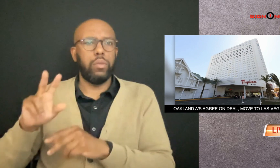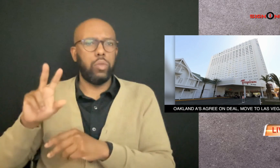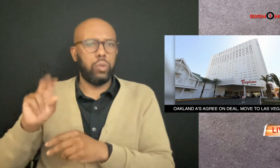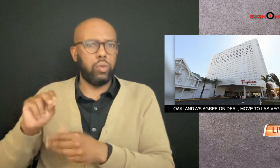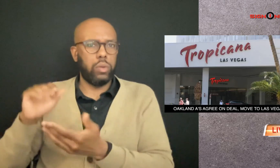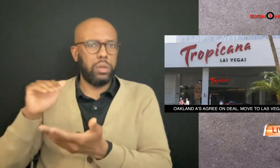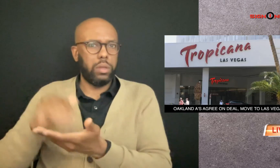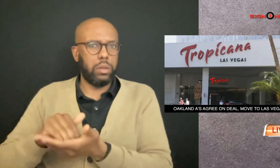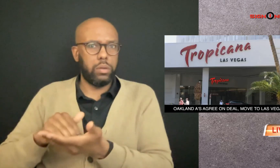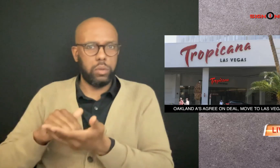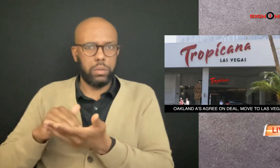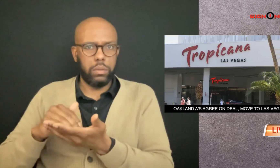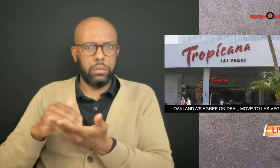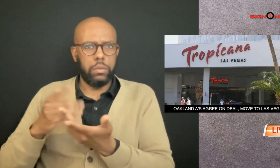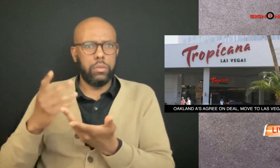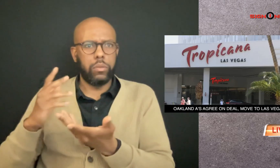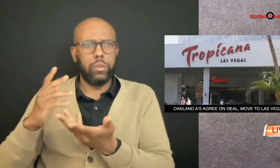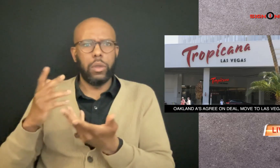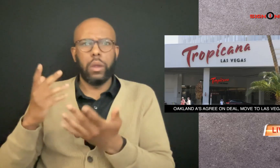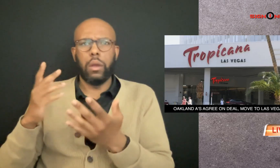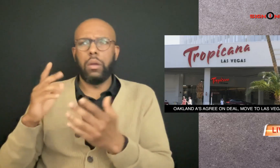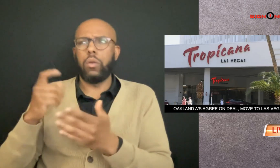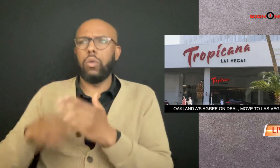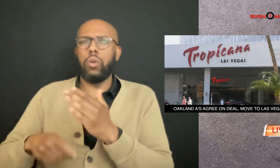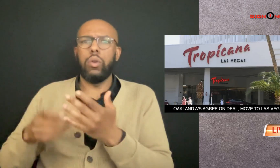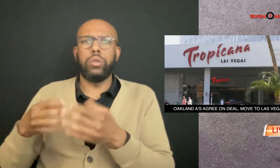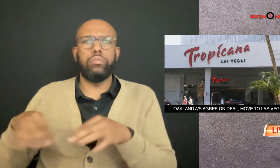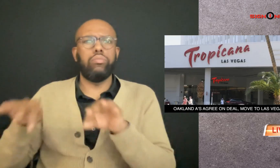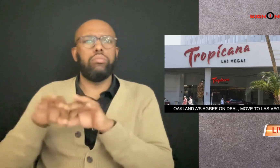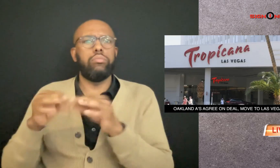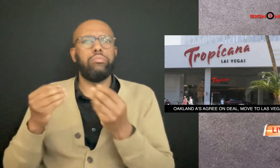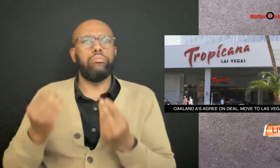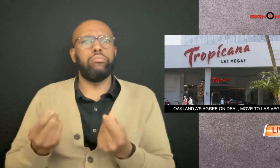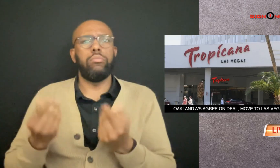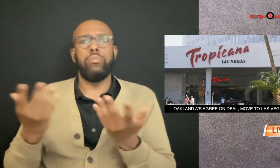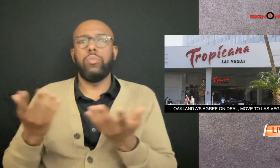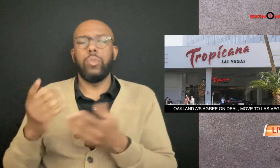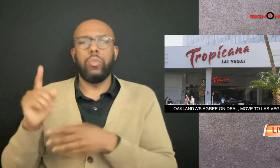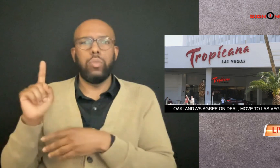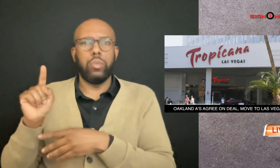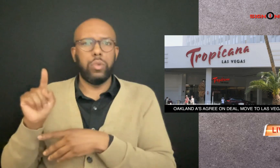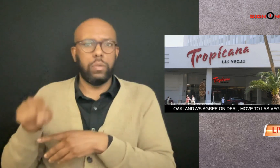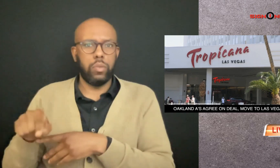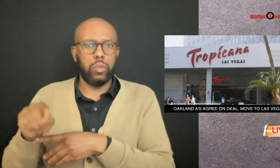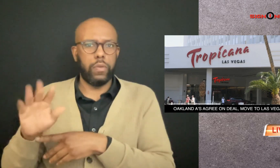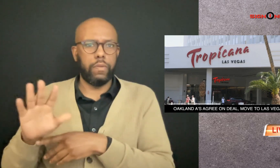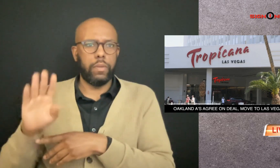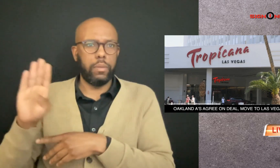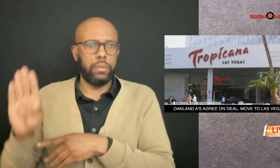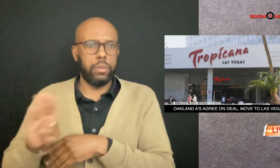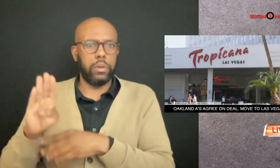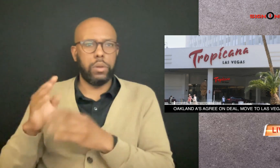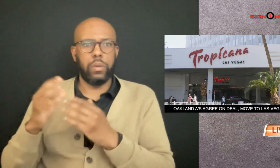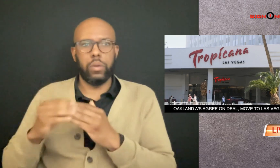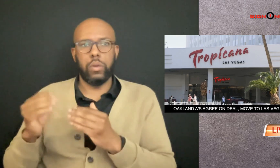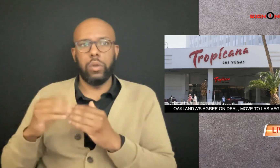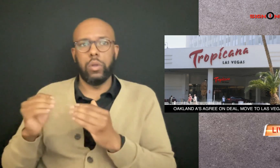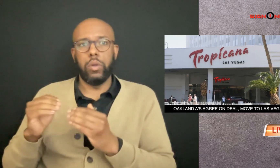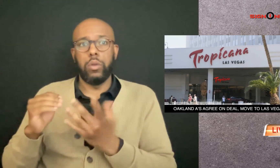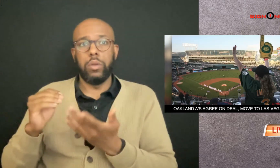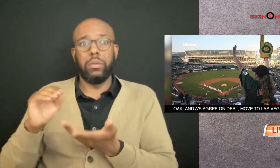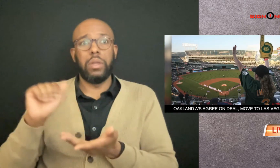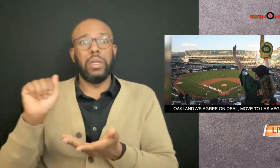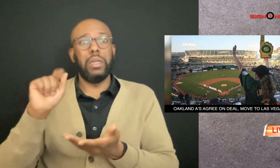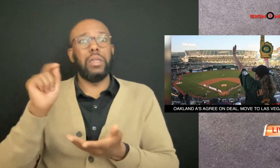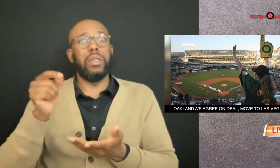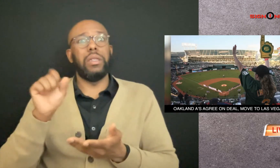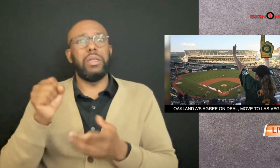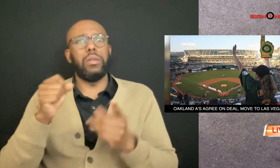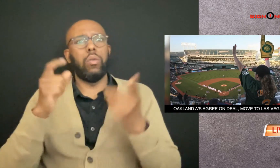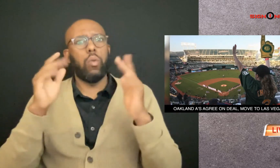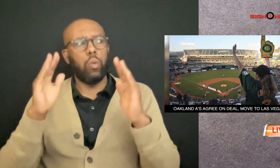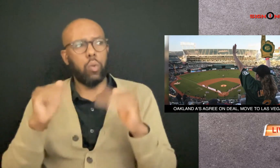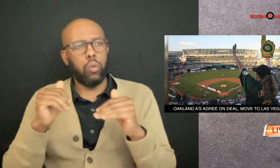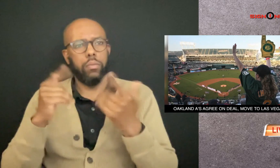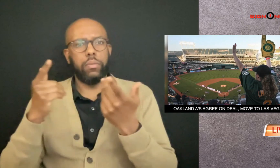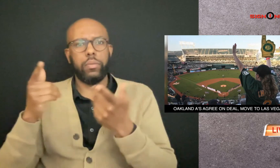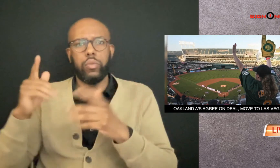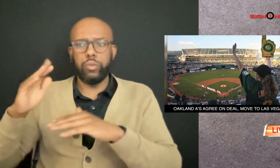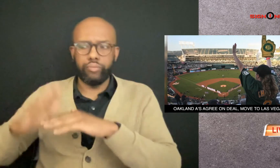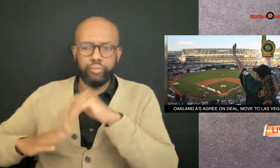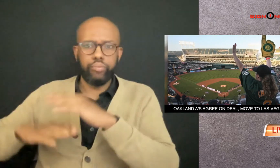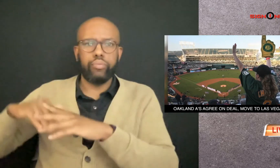it will seat nearly 30,000 fans and reportedly cost $1.5 billion the A's hope it could be